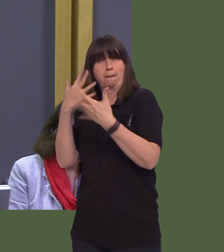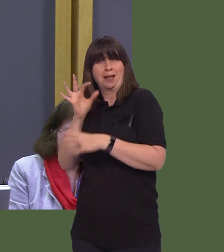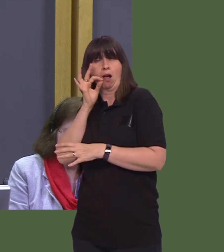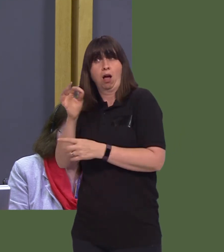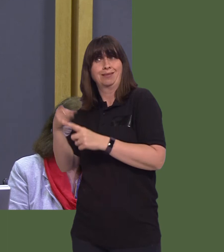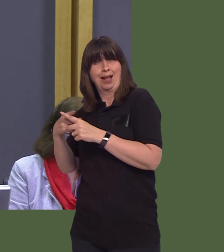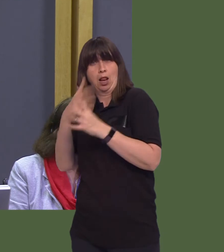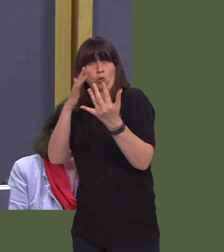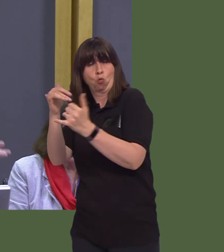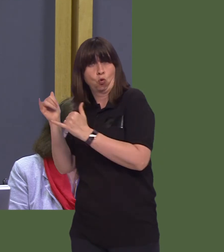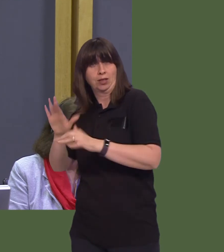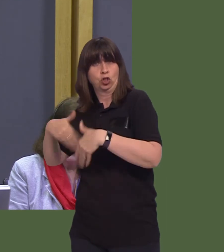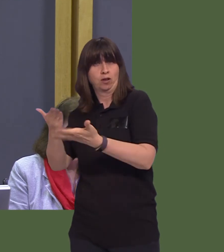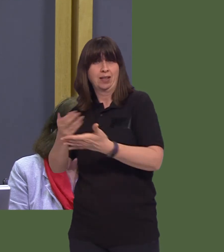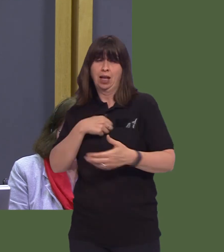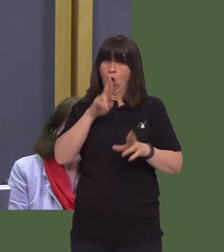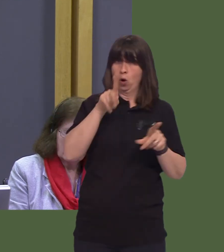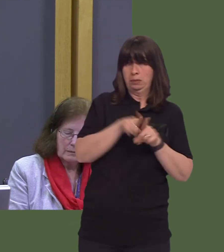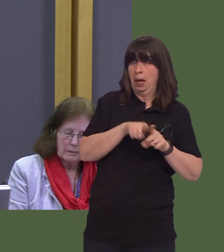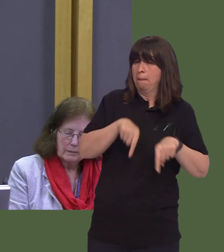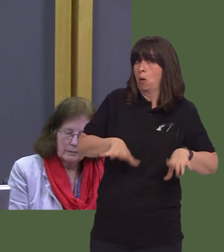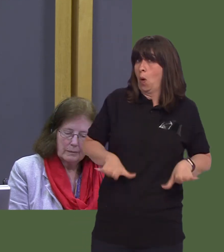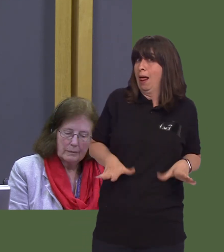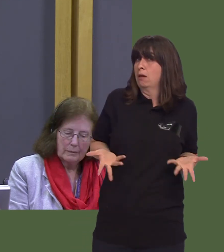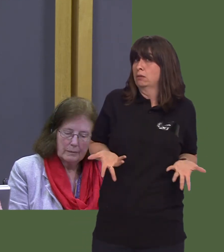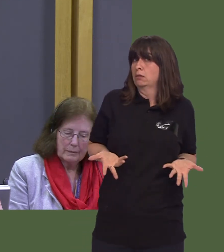So, I hope, indeed, there will be consideration for an audit for women in Wales.